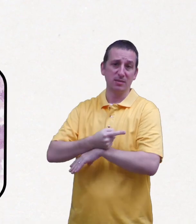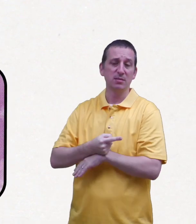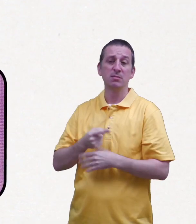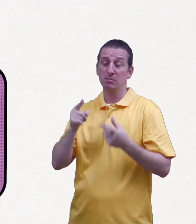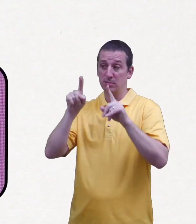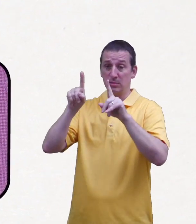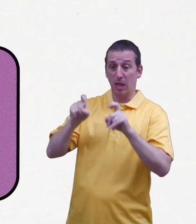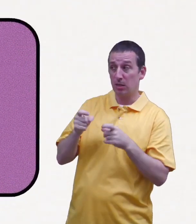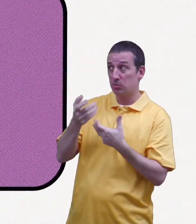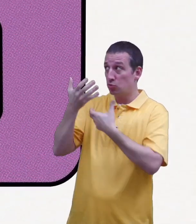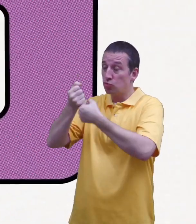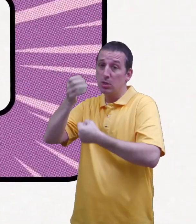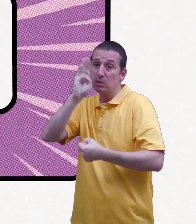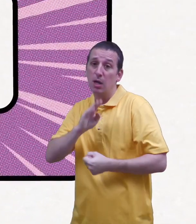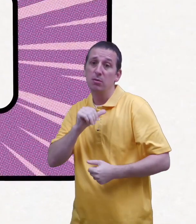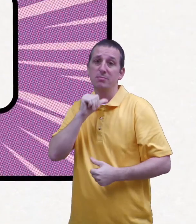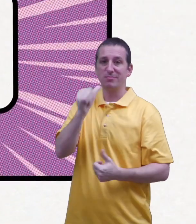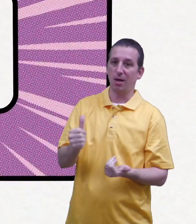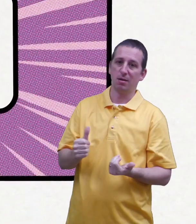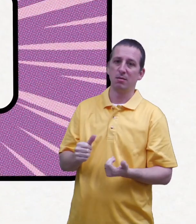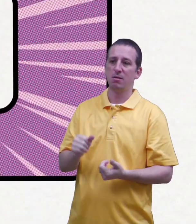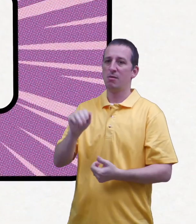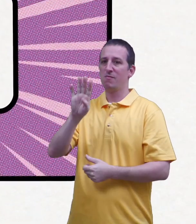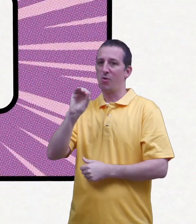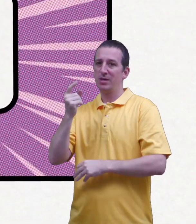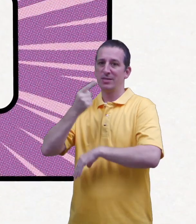associated with stories where people’s faithfulness is tested.